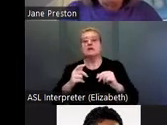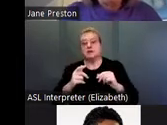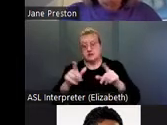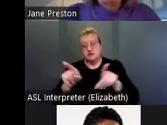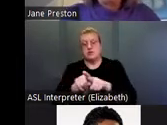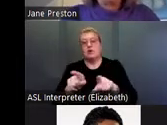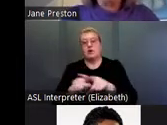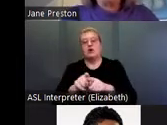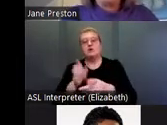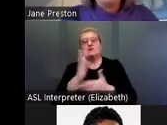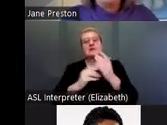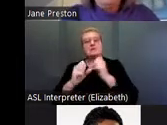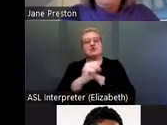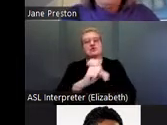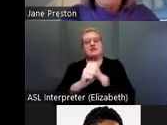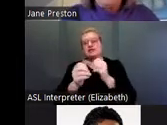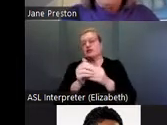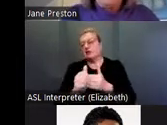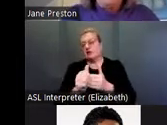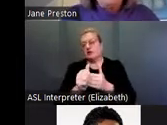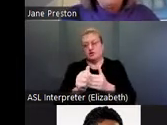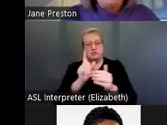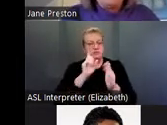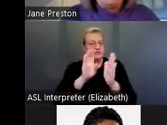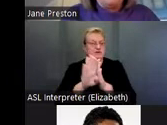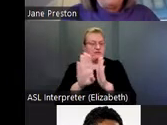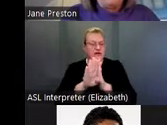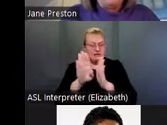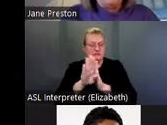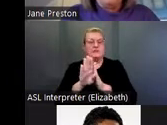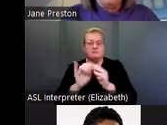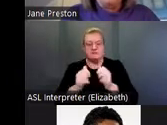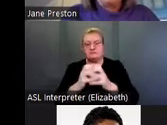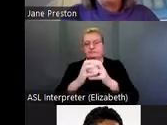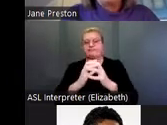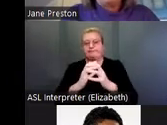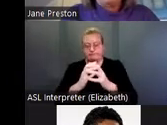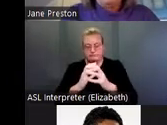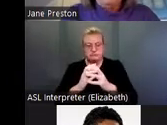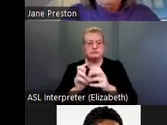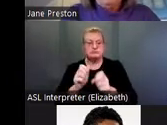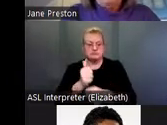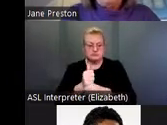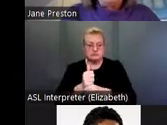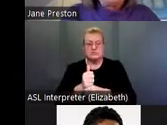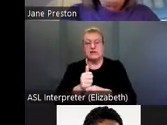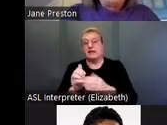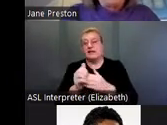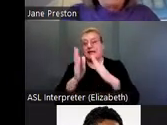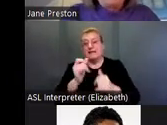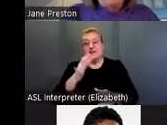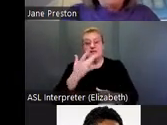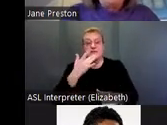some strategic leadership development initiatives, the Leaders of Color Fellowship program,